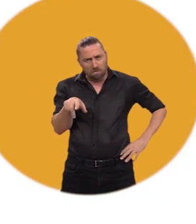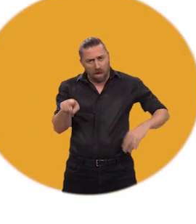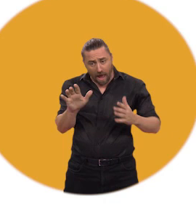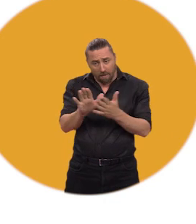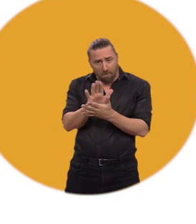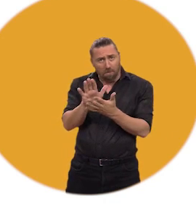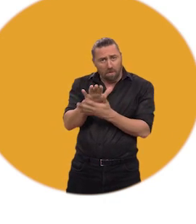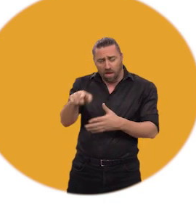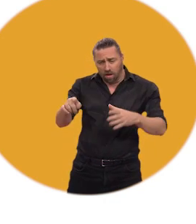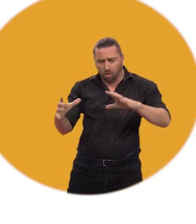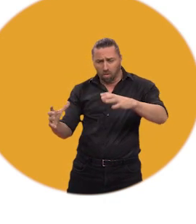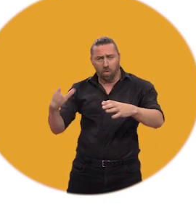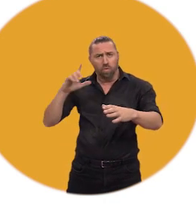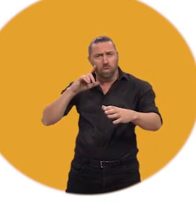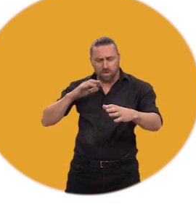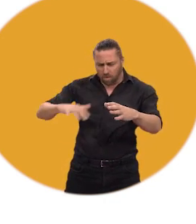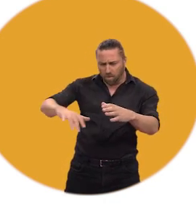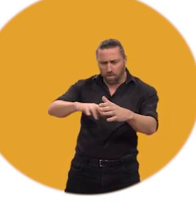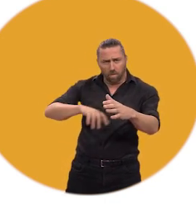It must be lonely there, all by itself.